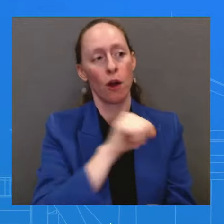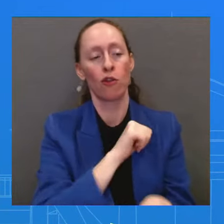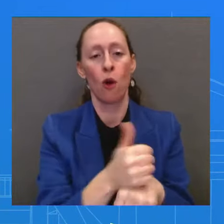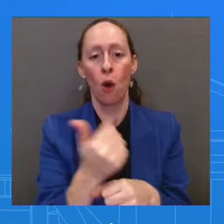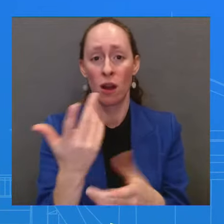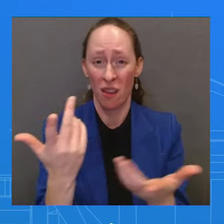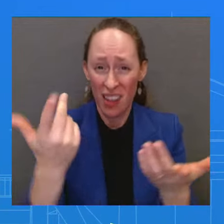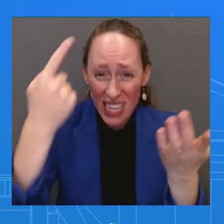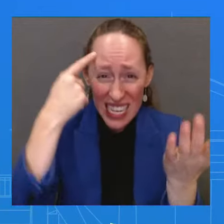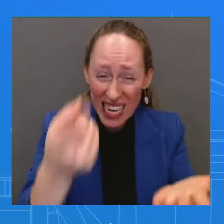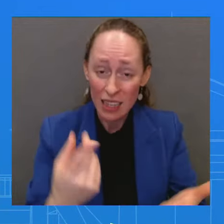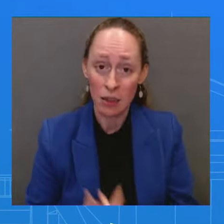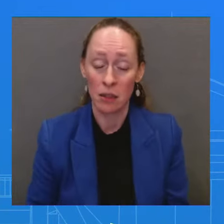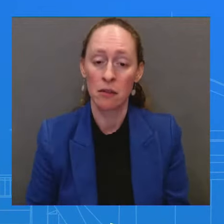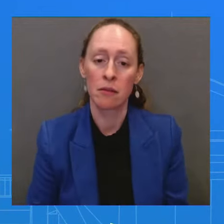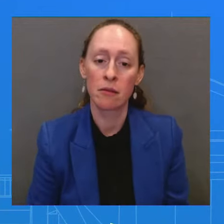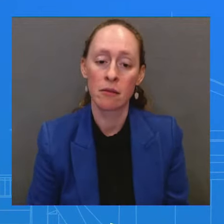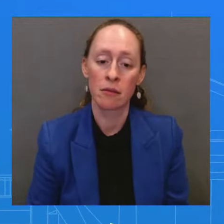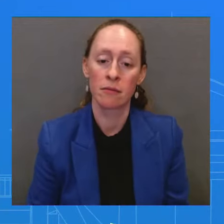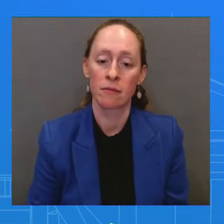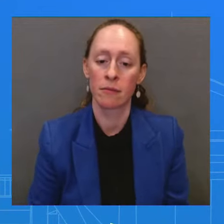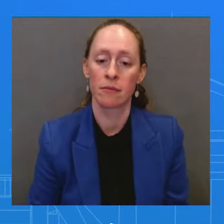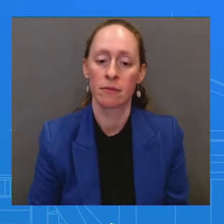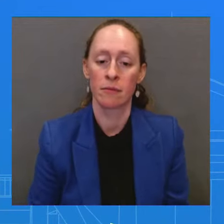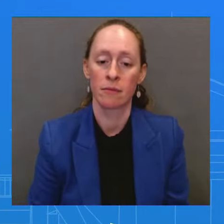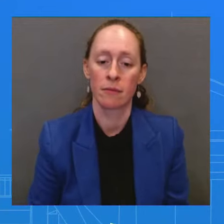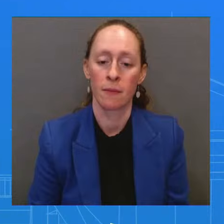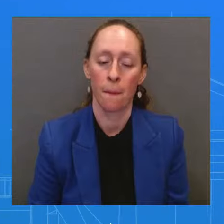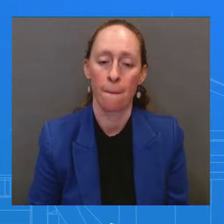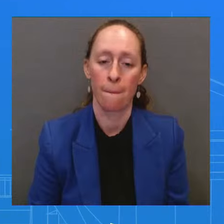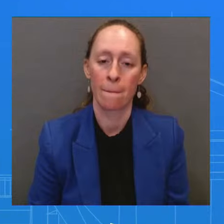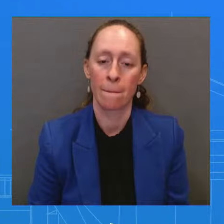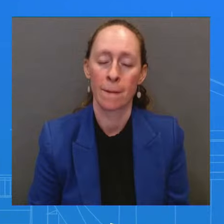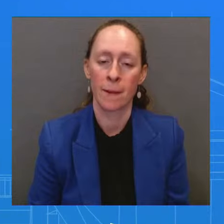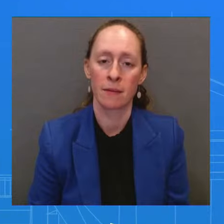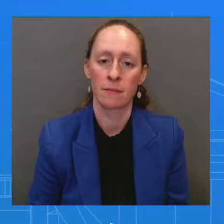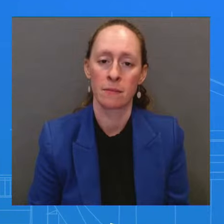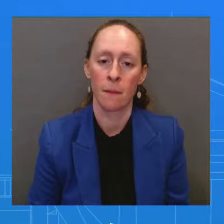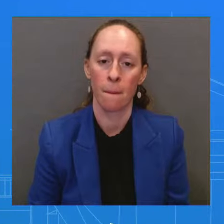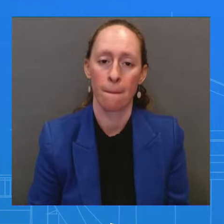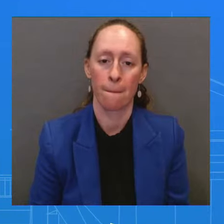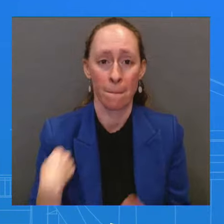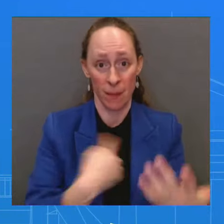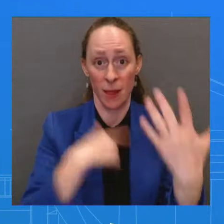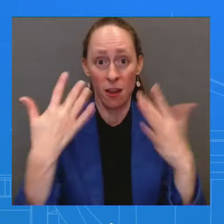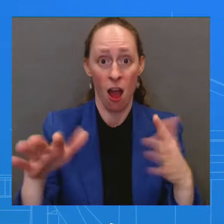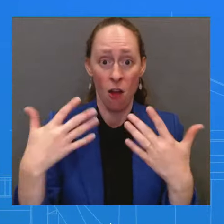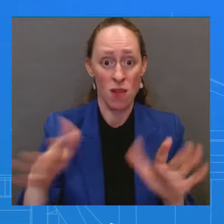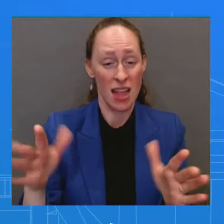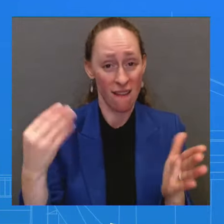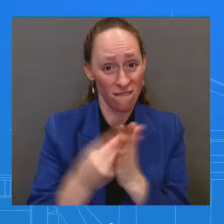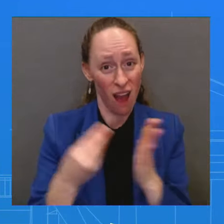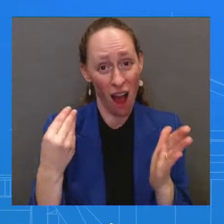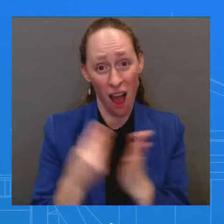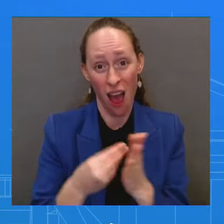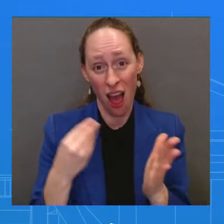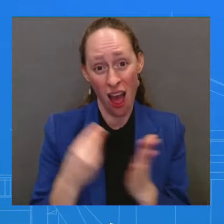when it comes to delivering funding -- record bording -- record funding for the border security. And, you know, he's reques- -- requested additional funding.